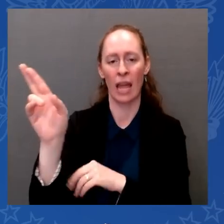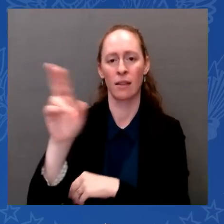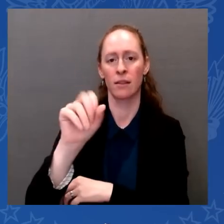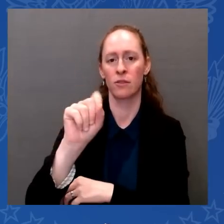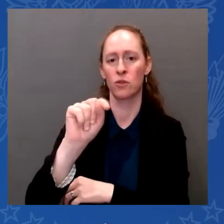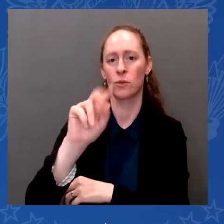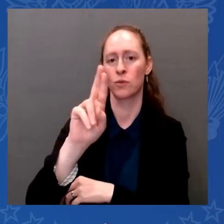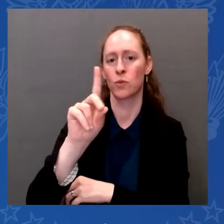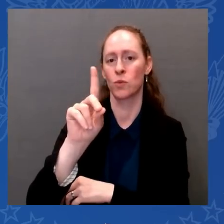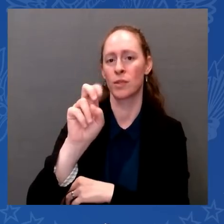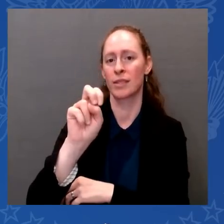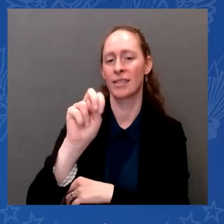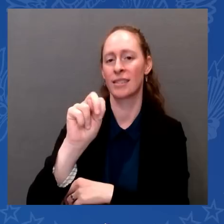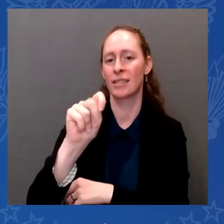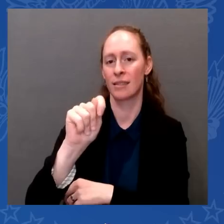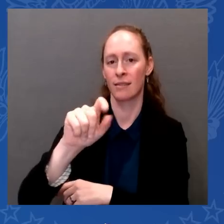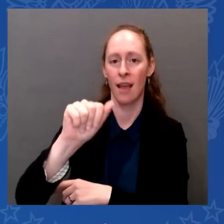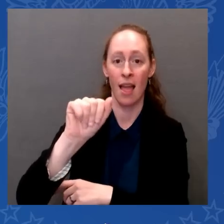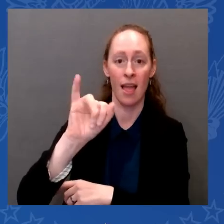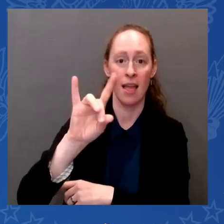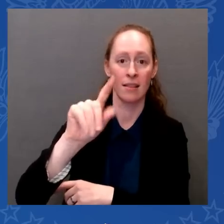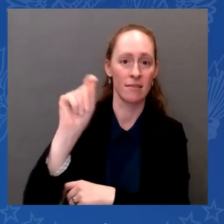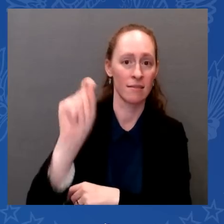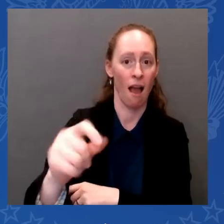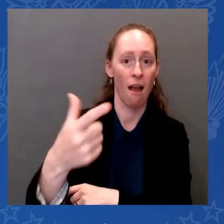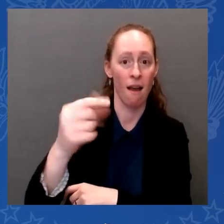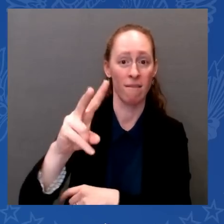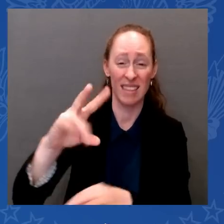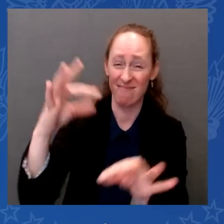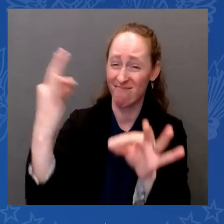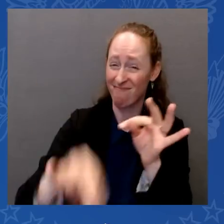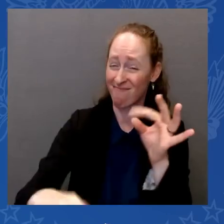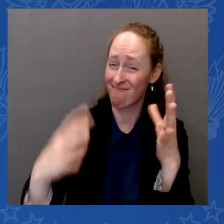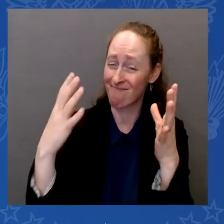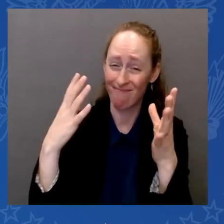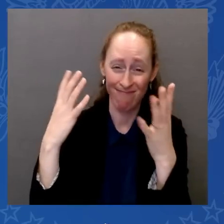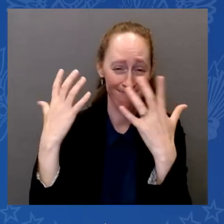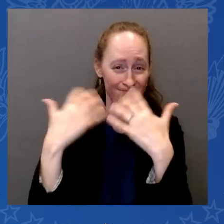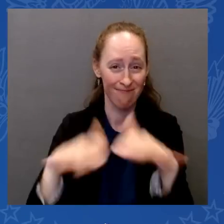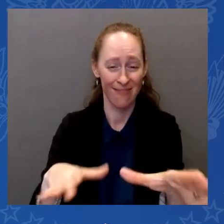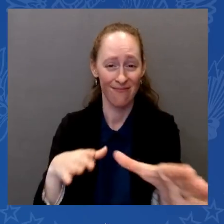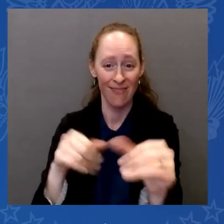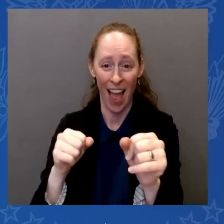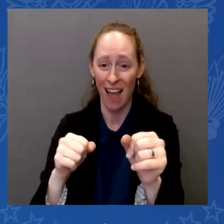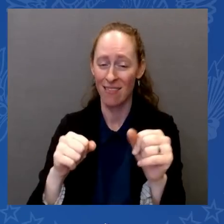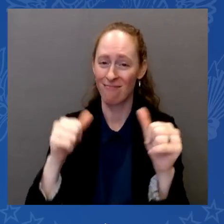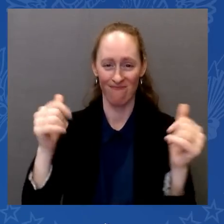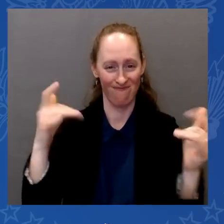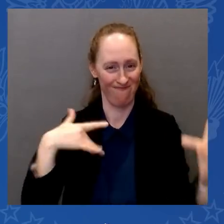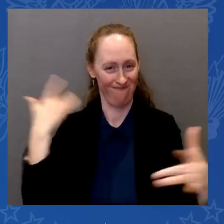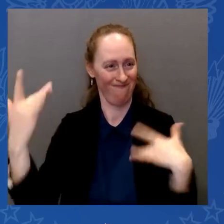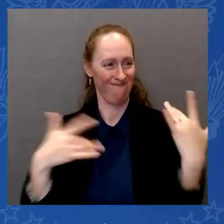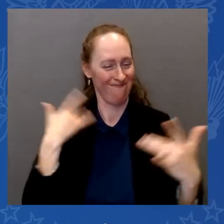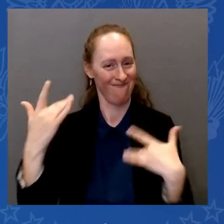And it's a new day for millions of Americans all across our nation. May God bless you all. And may God protect our troops. Thank you.